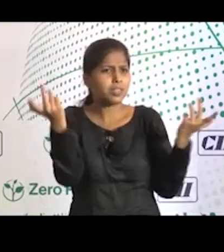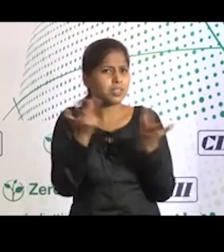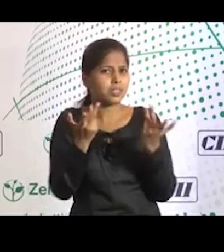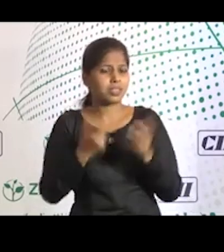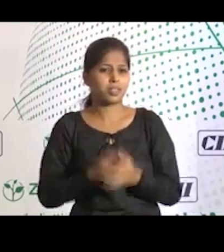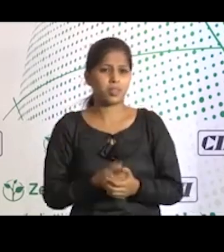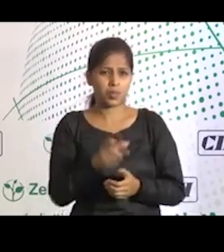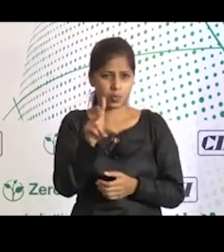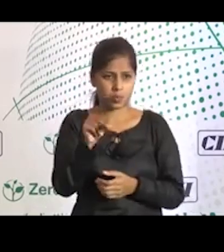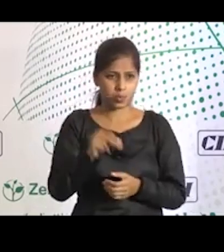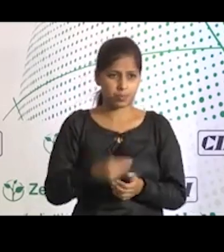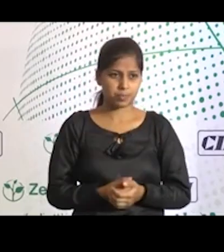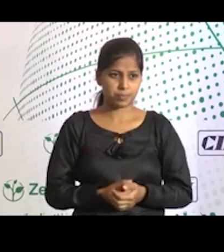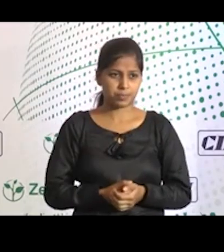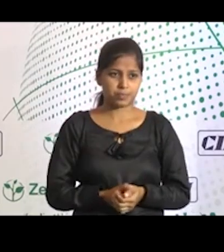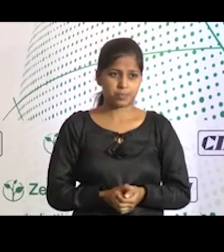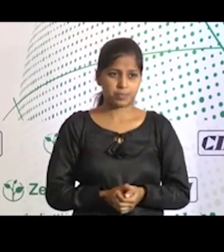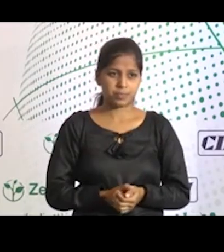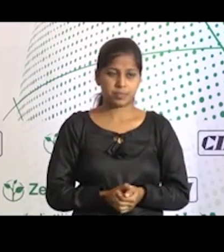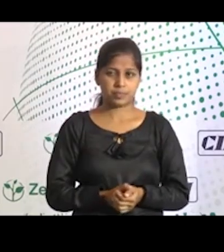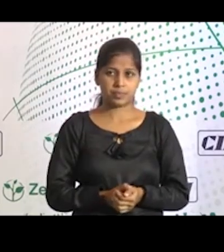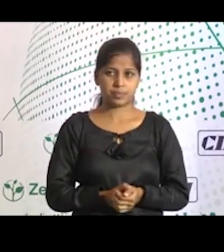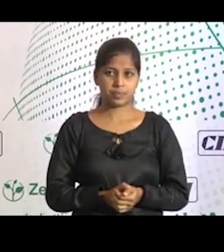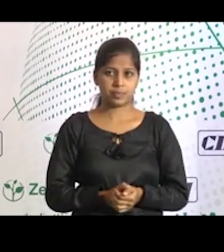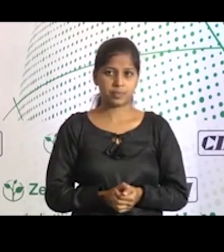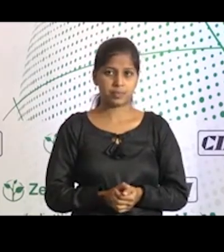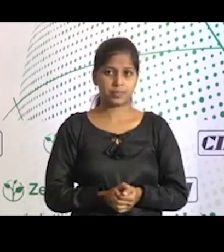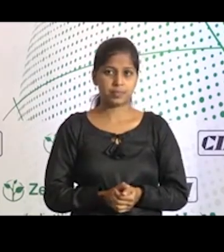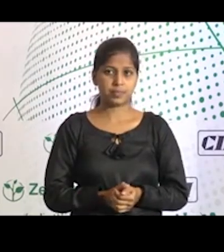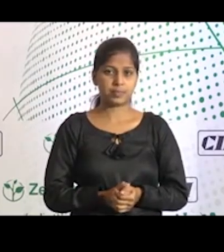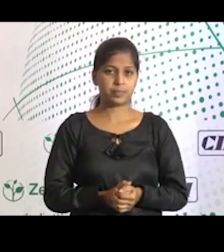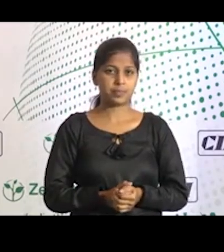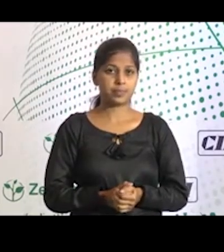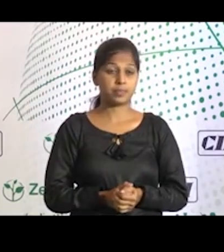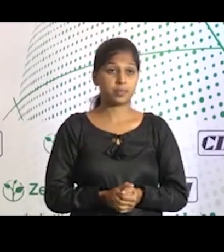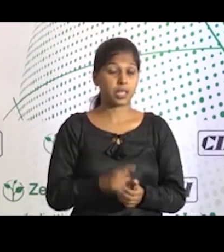No, I think you guys were hungry. You we just, like, stuffed ourselves.